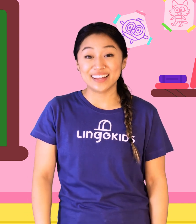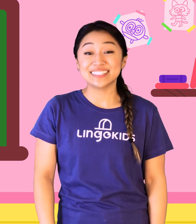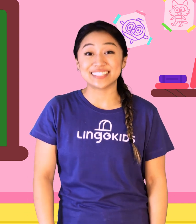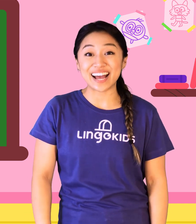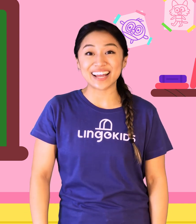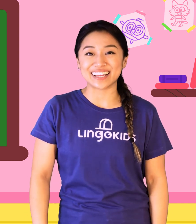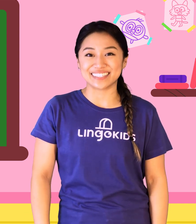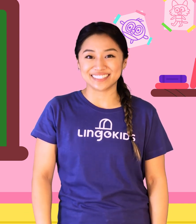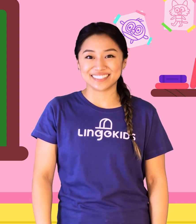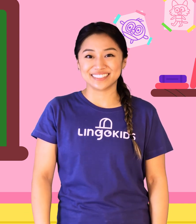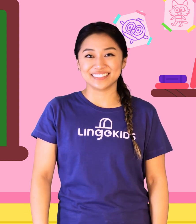Nice.